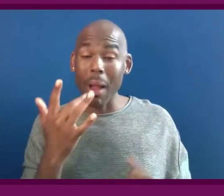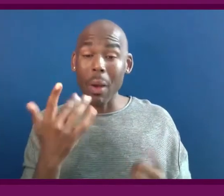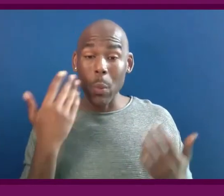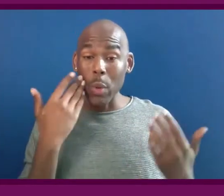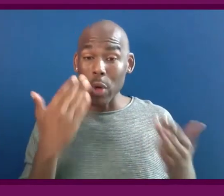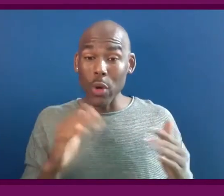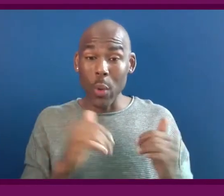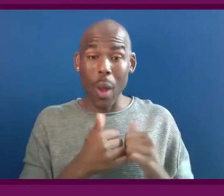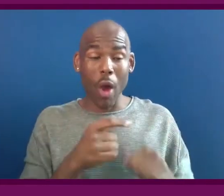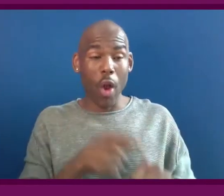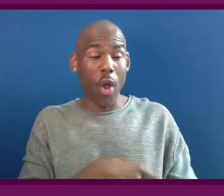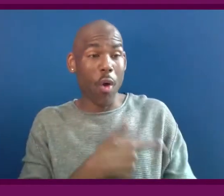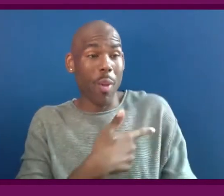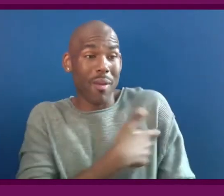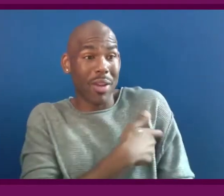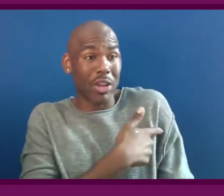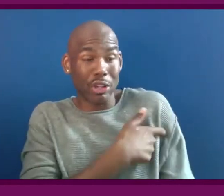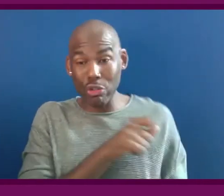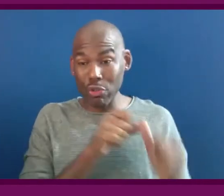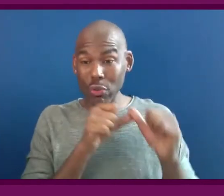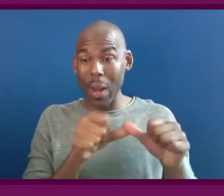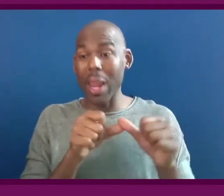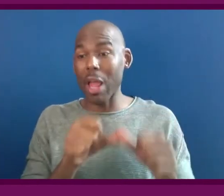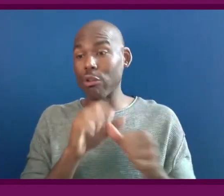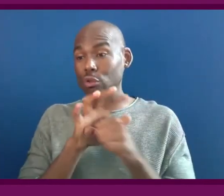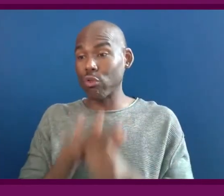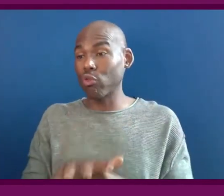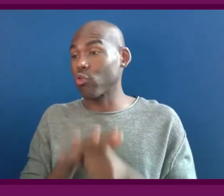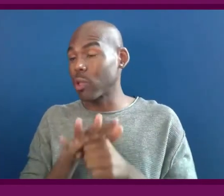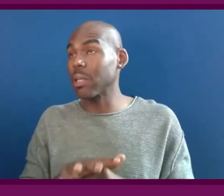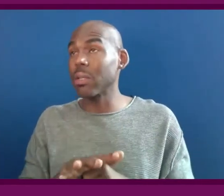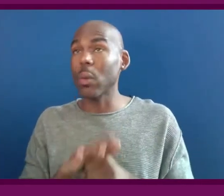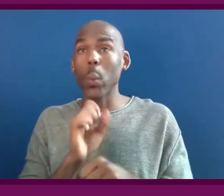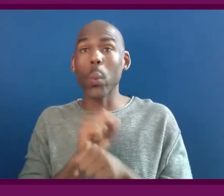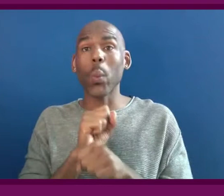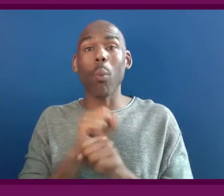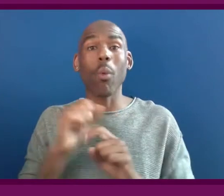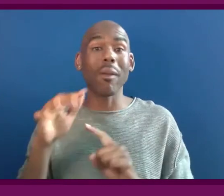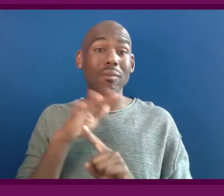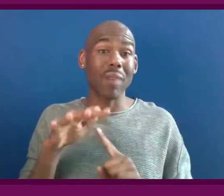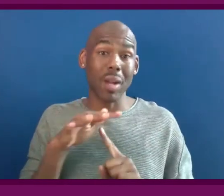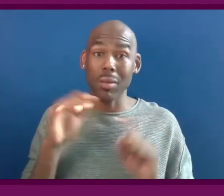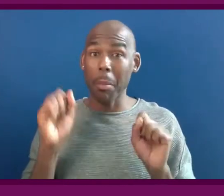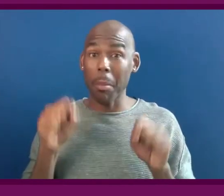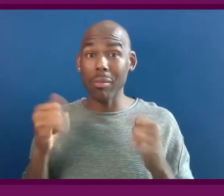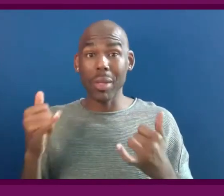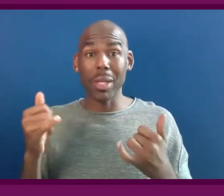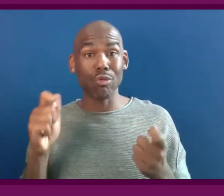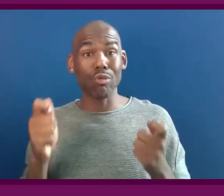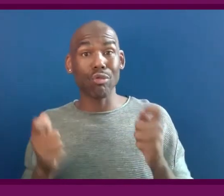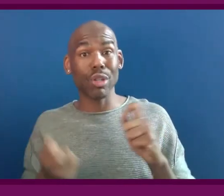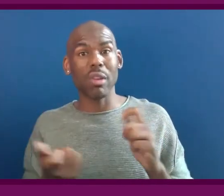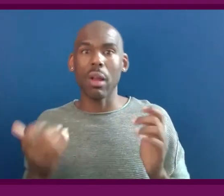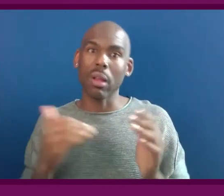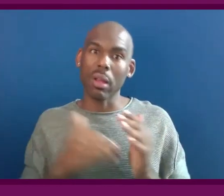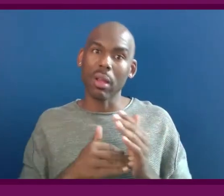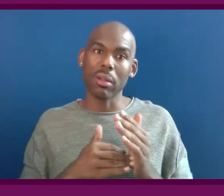know how long the vaccination is going to last. We're stressing because our work environments are possibly changing once again, and they're